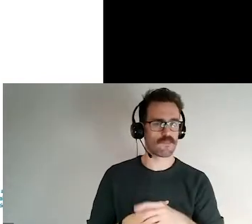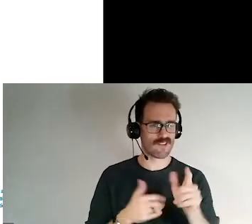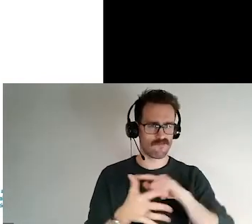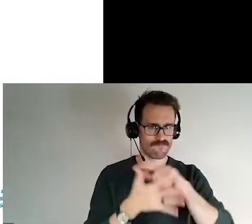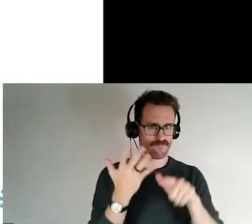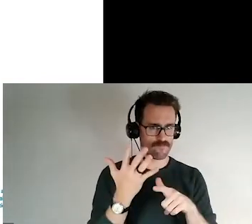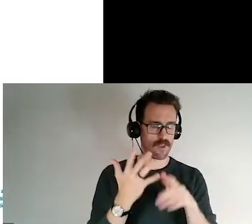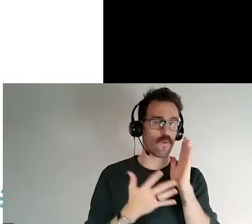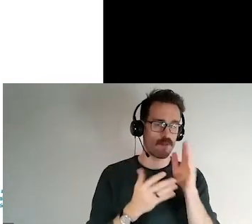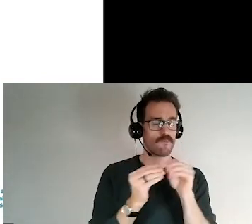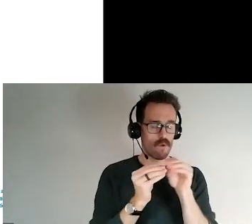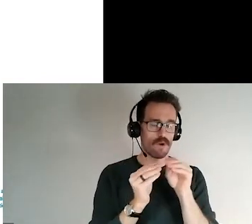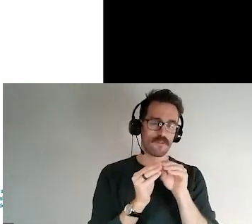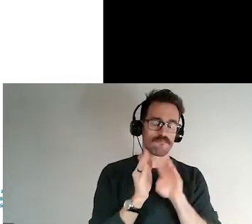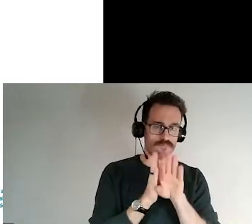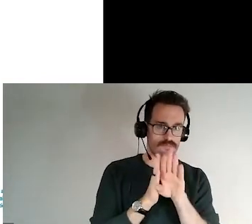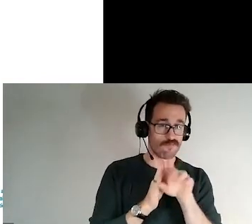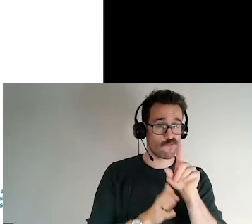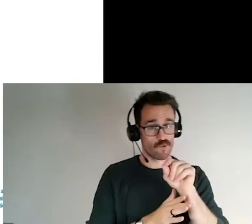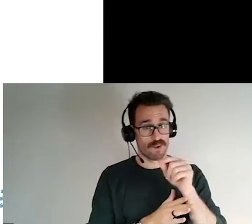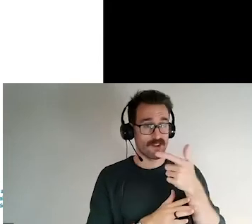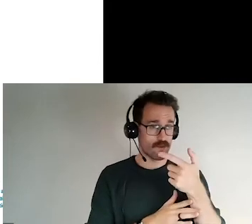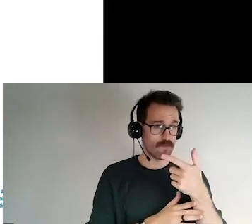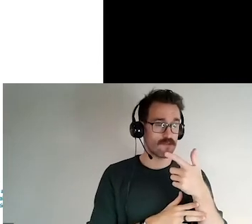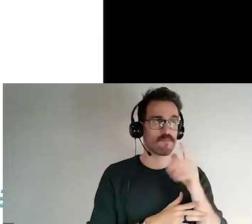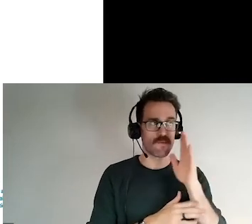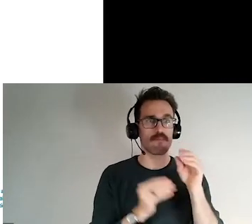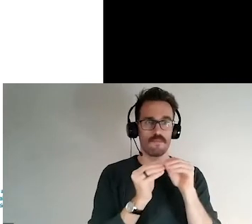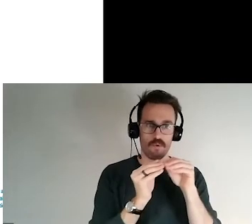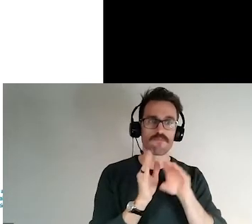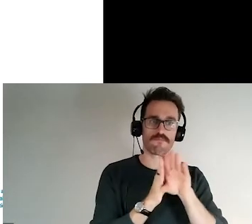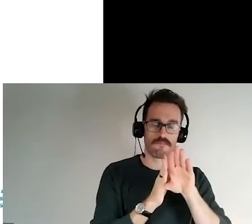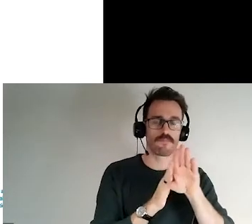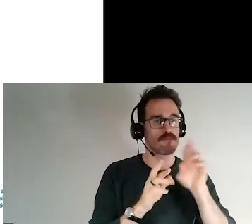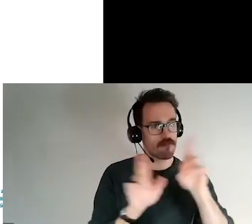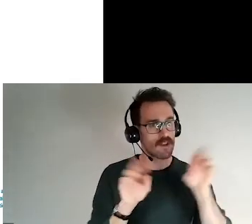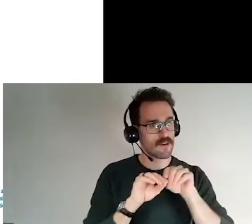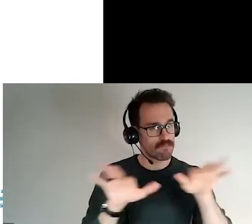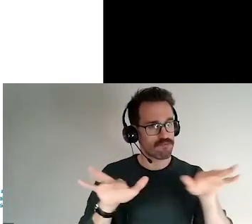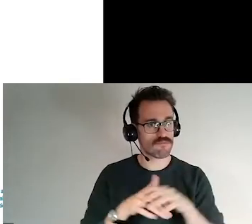road in 2021. We'll be sharing more about that and I'll just pause here. I know we're going to take